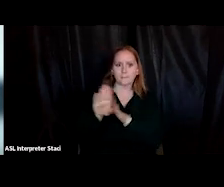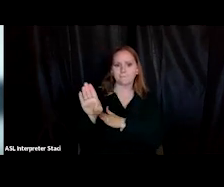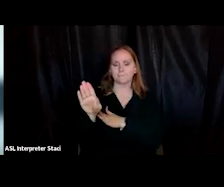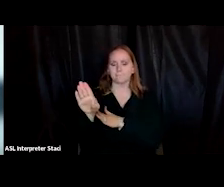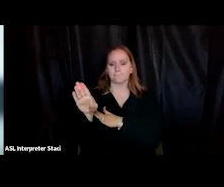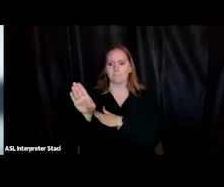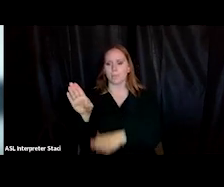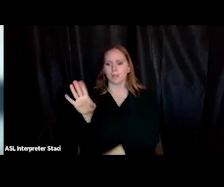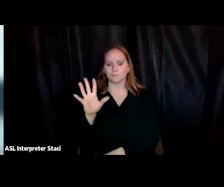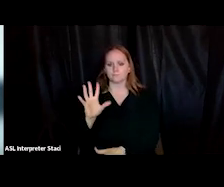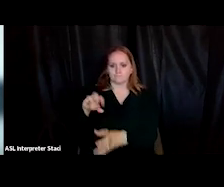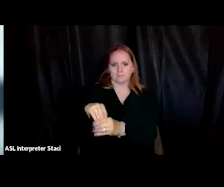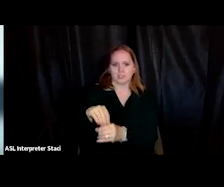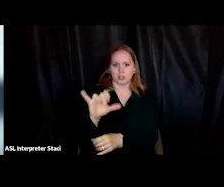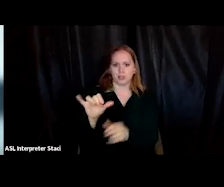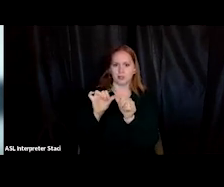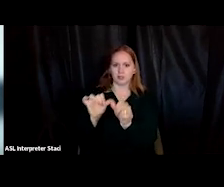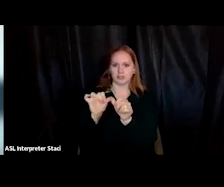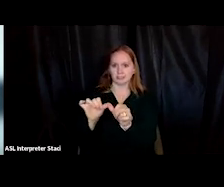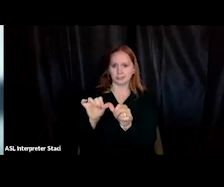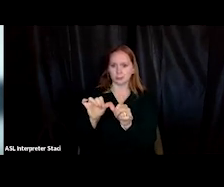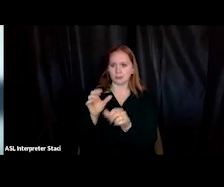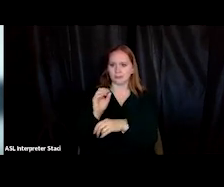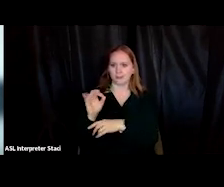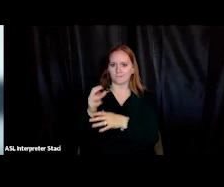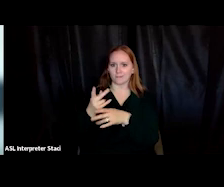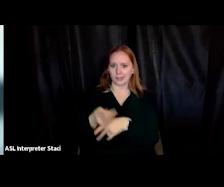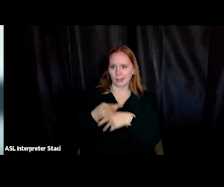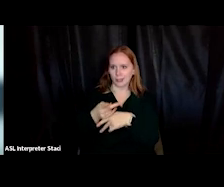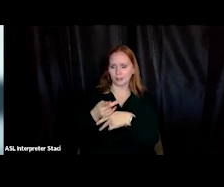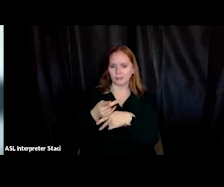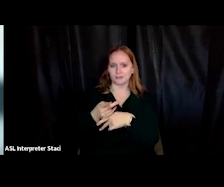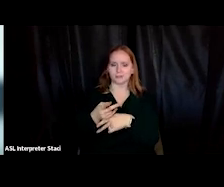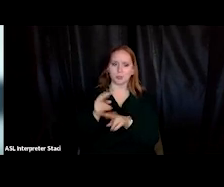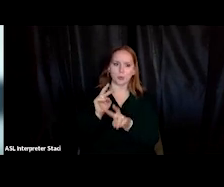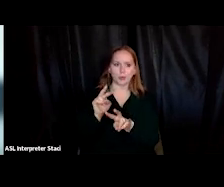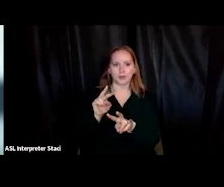into their continuums of care related to SOAR. So looking at coordinated entry, looking at steering committees or work groups,